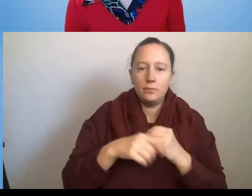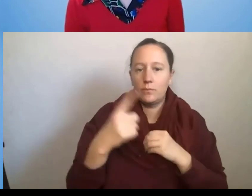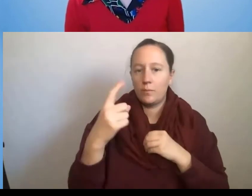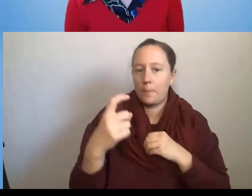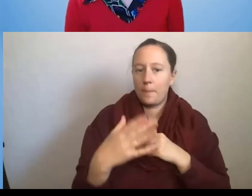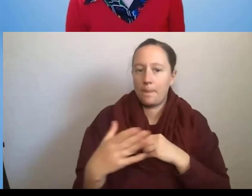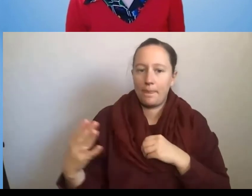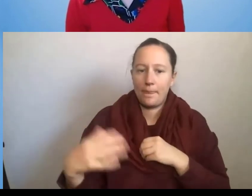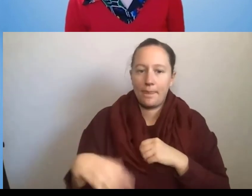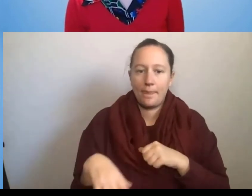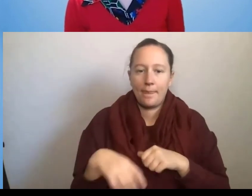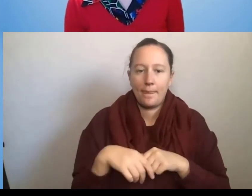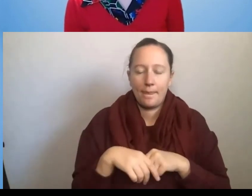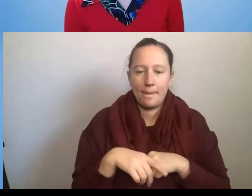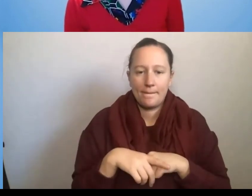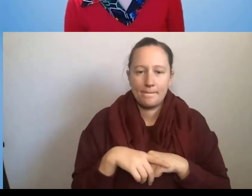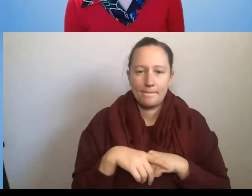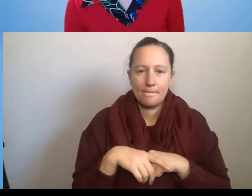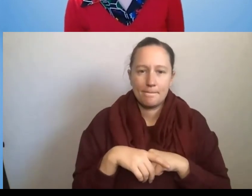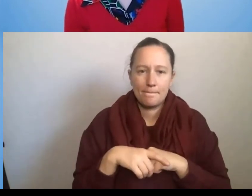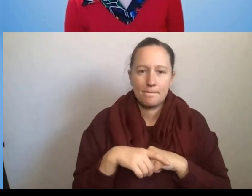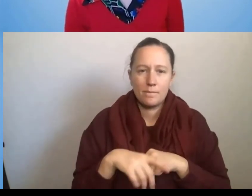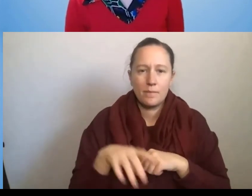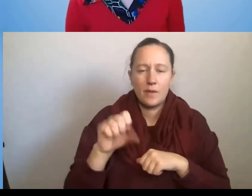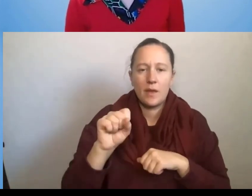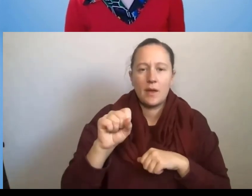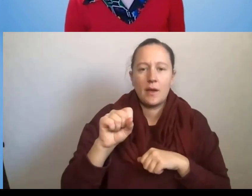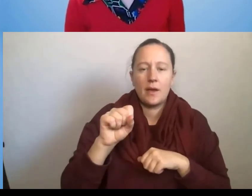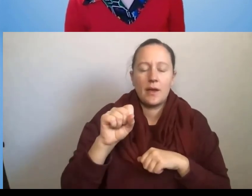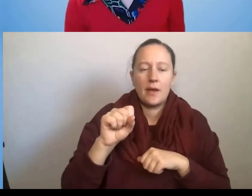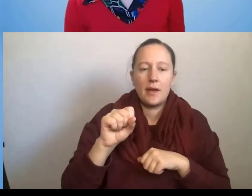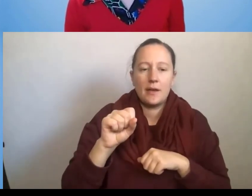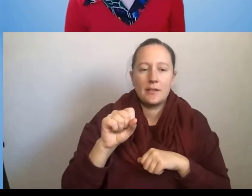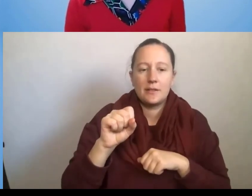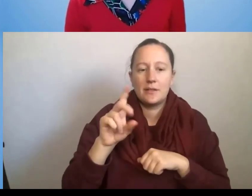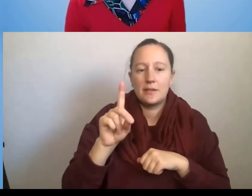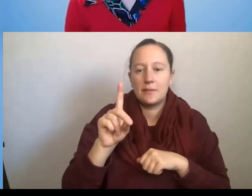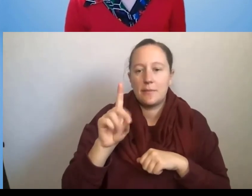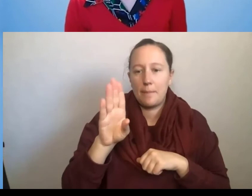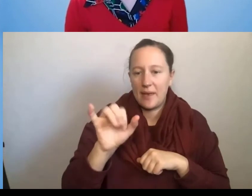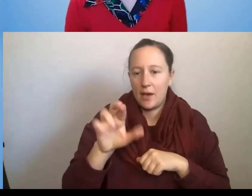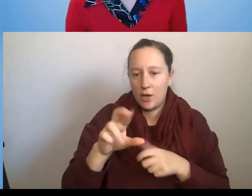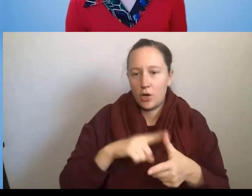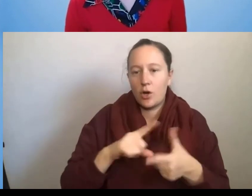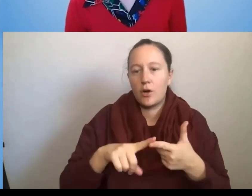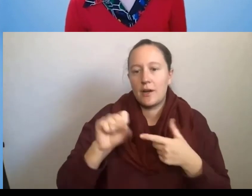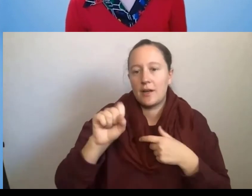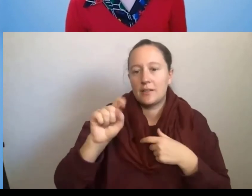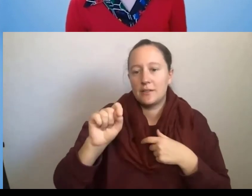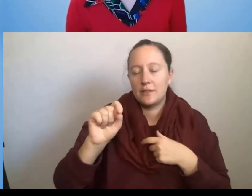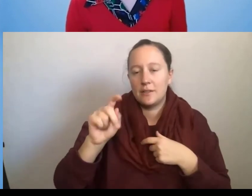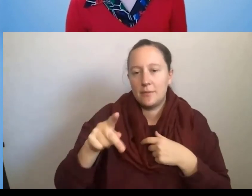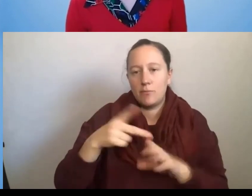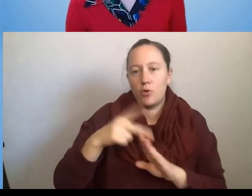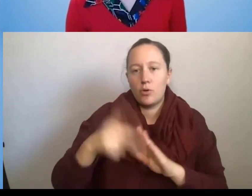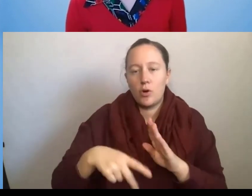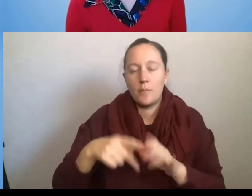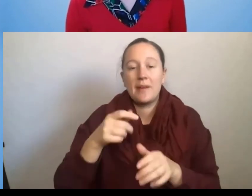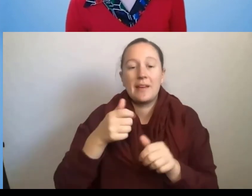is that the SBIR and STTR program, again, individual Institutes and Centers at the NIH